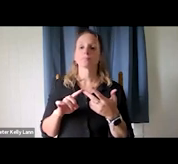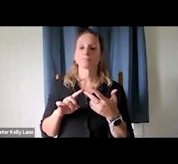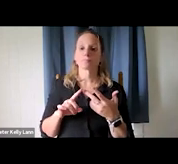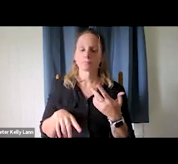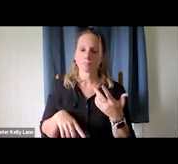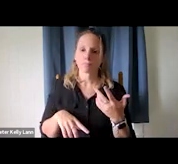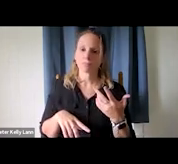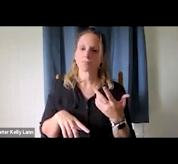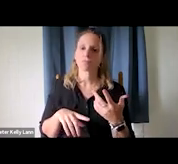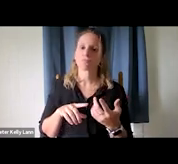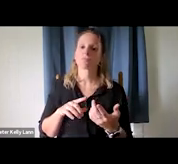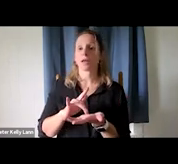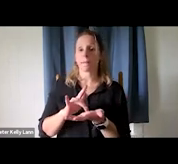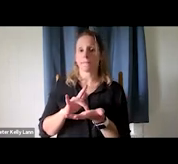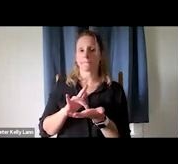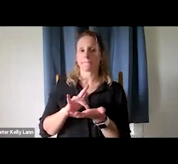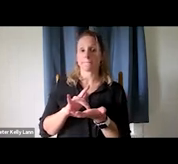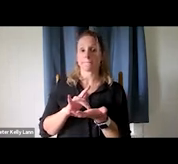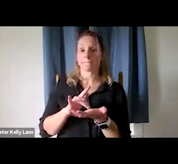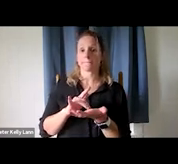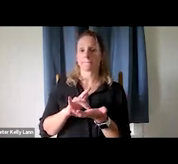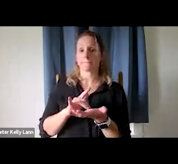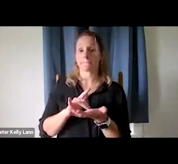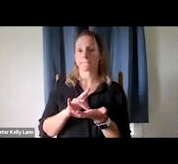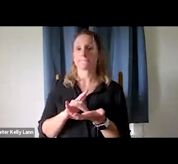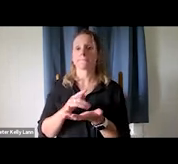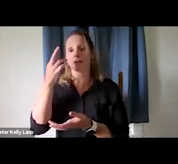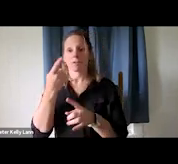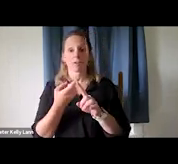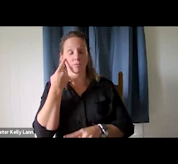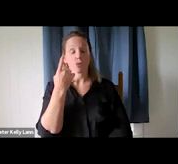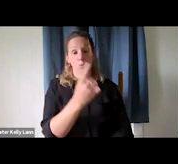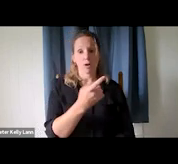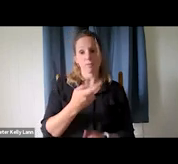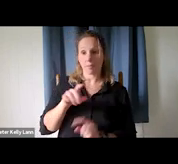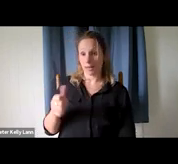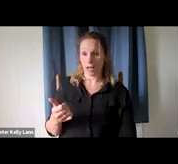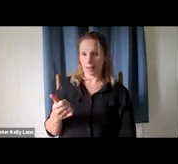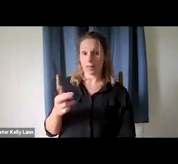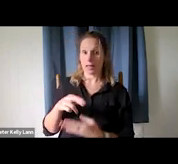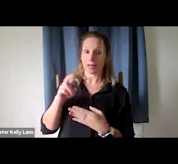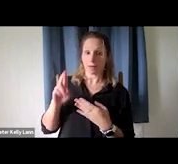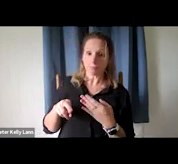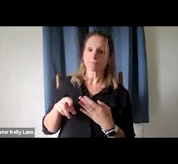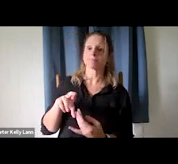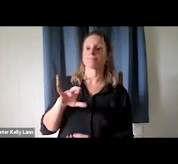has medically caused the other disabling impairments, but the resulting impairments are irreversible